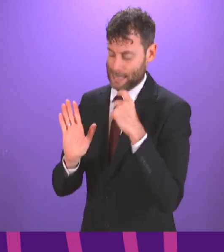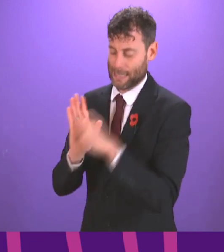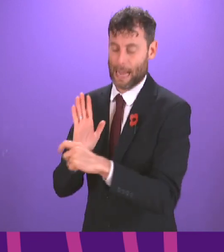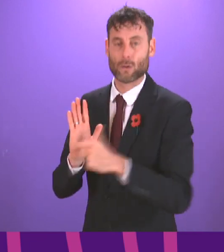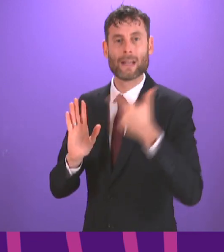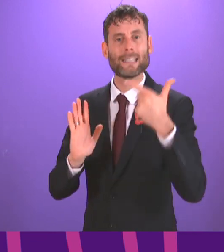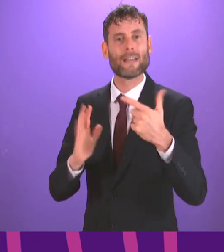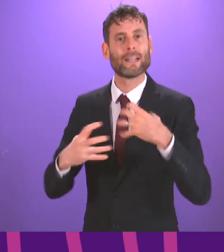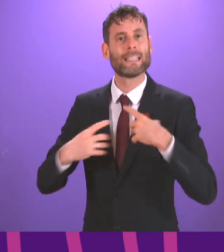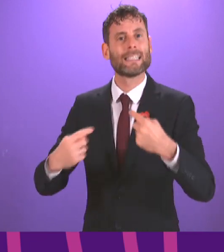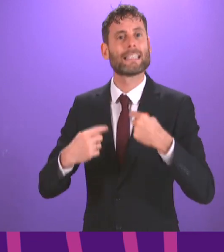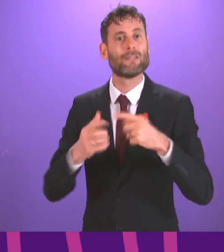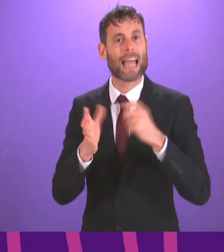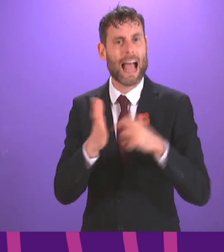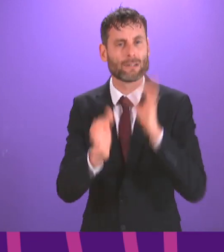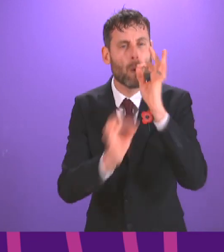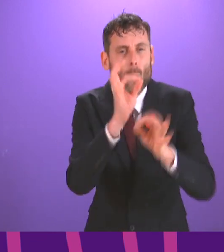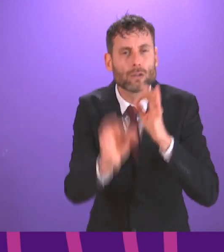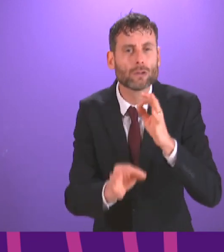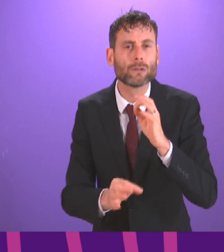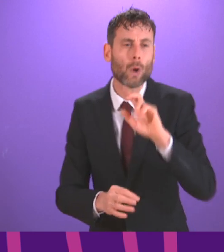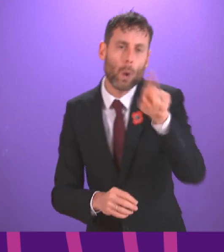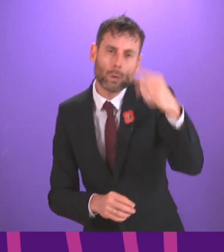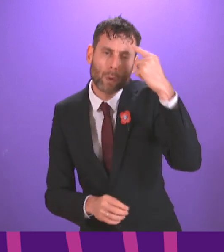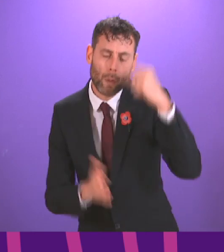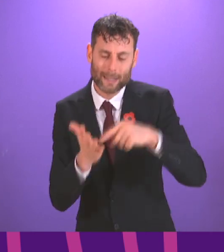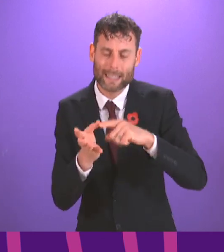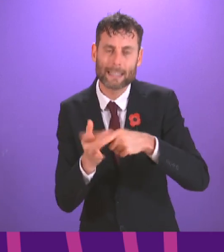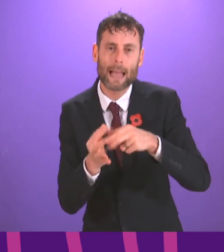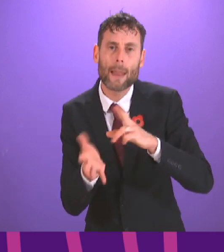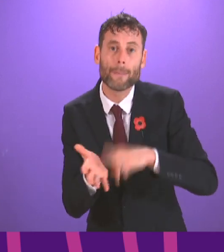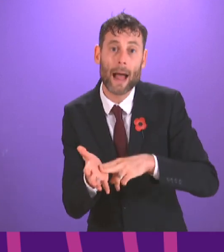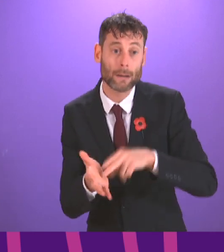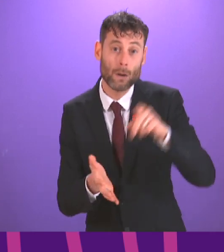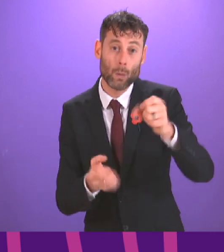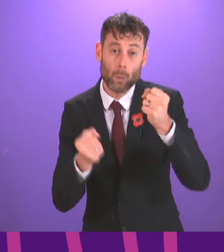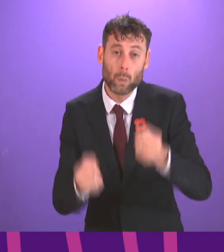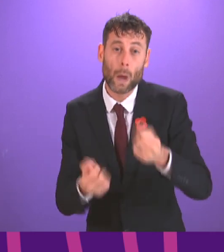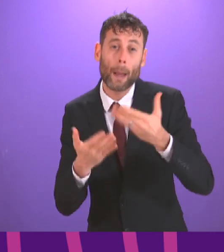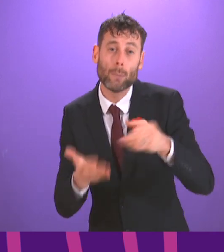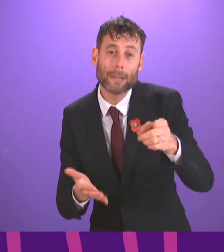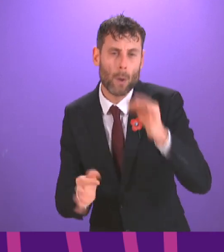Act 2000. He was asked questions about what he thought of the Taliban and whether he was